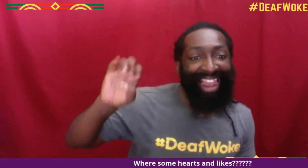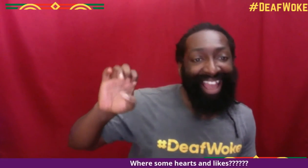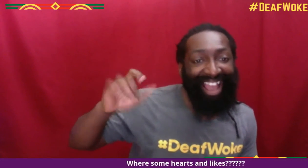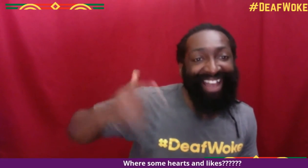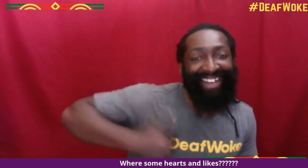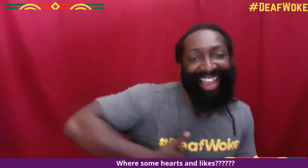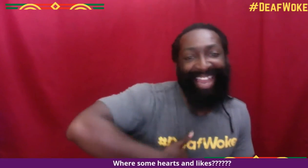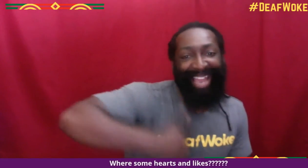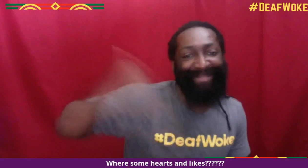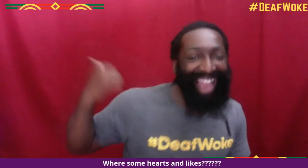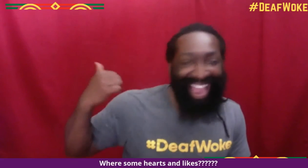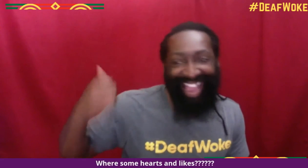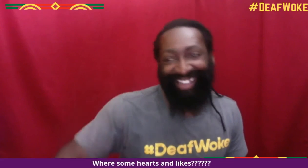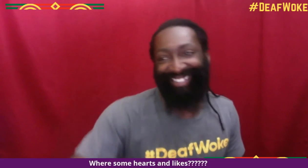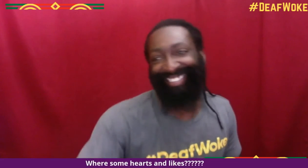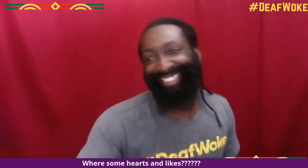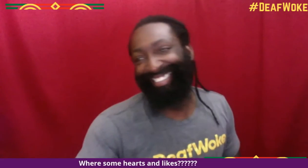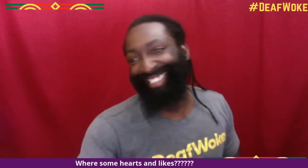Peace, love I'm out.